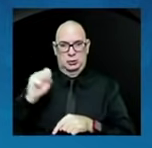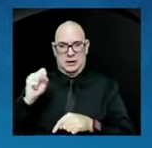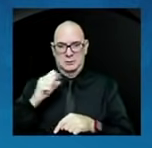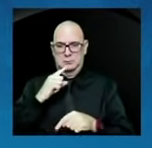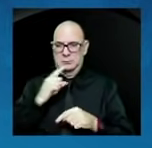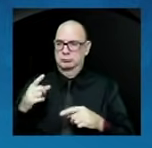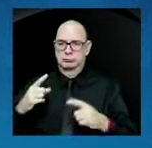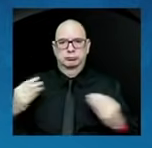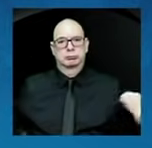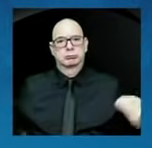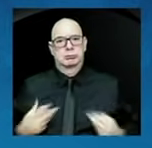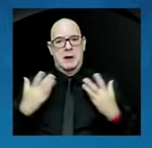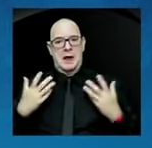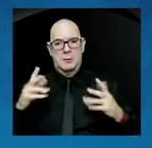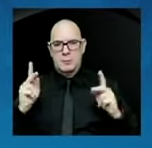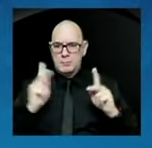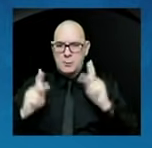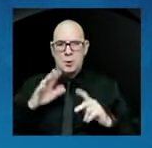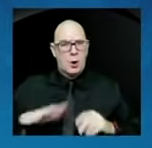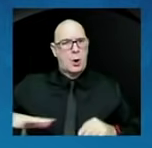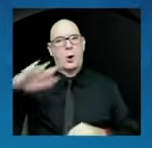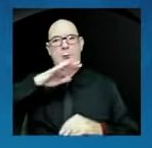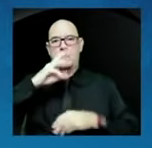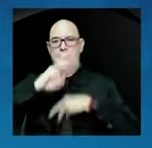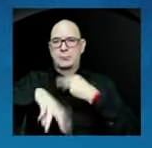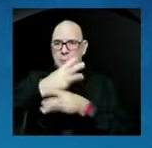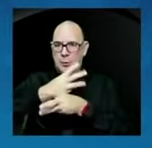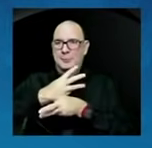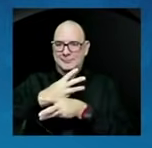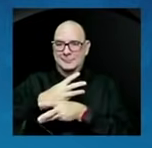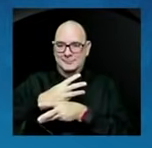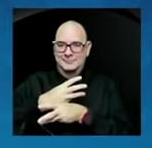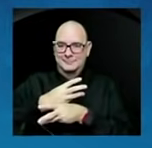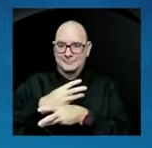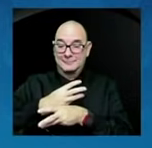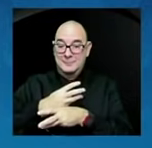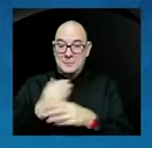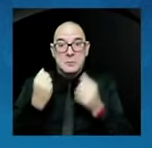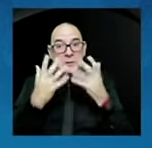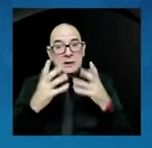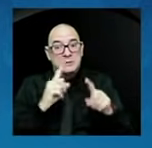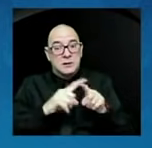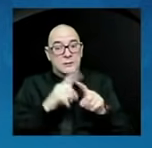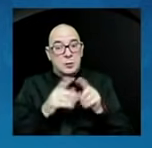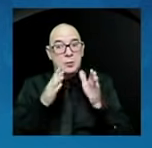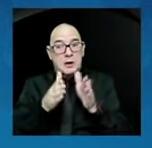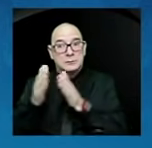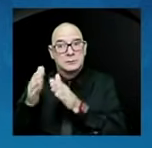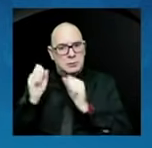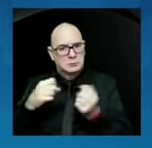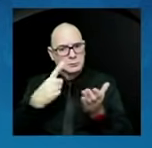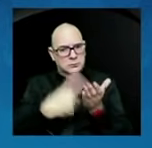UNITED STATES, BUT YOU REALLY DO INSPIRE PEOPLE ALL OR THE